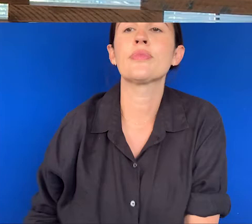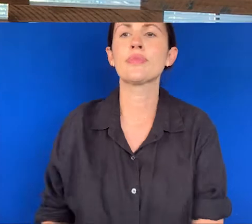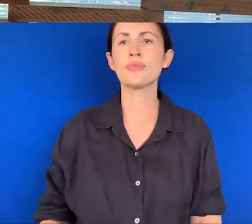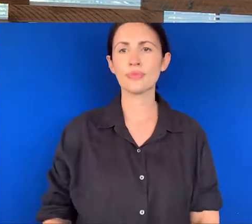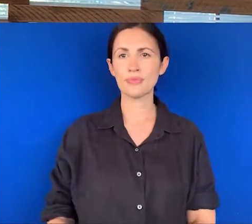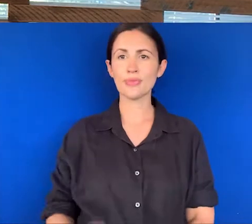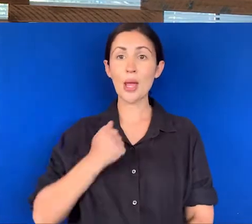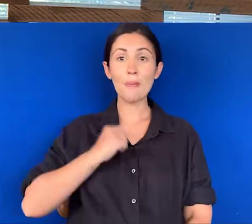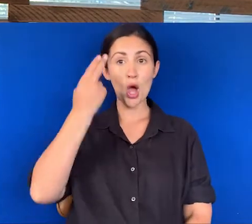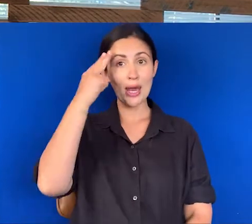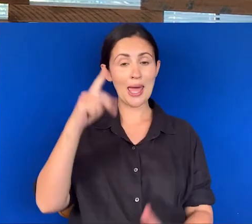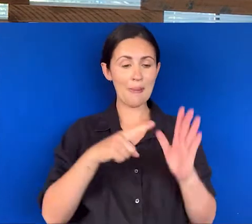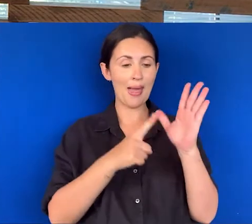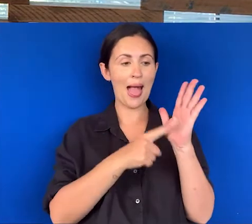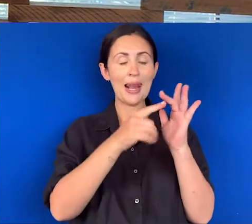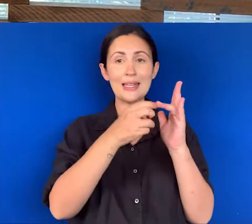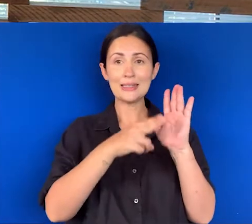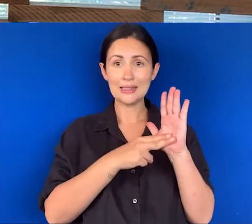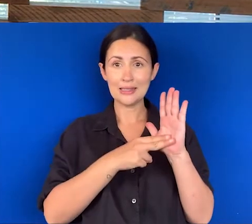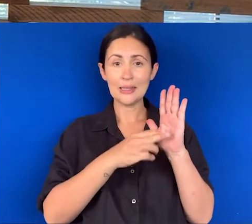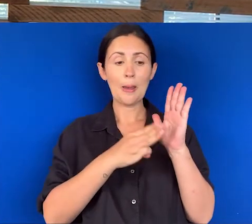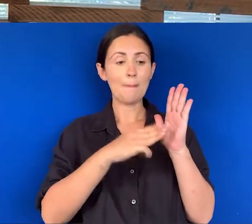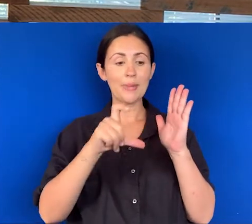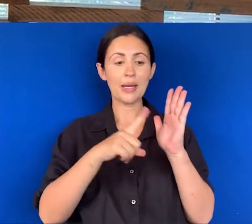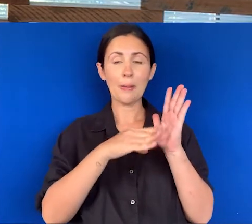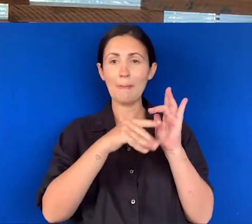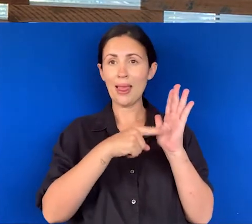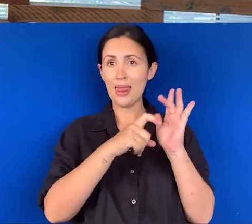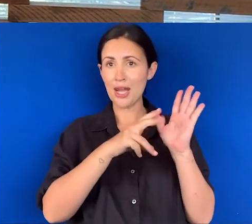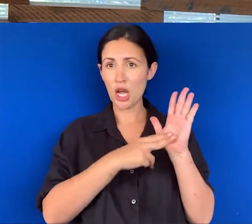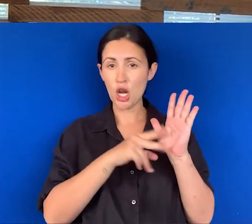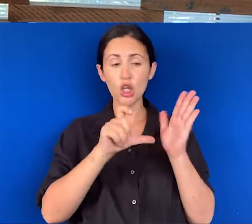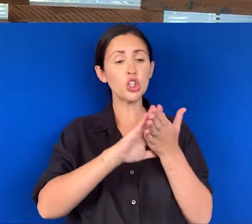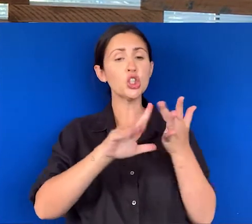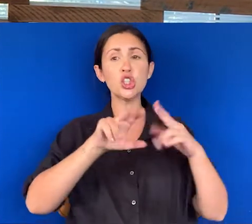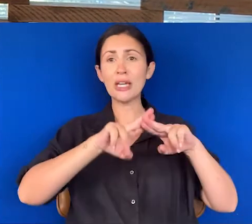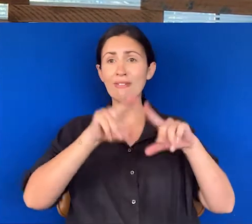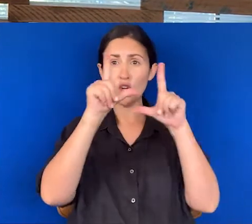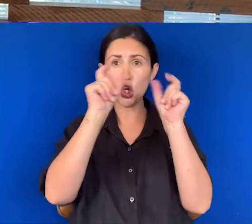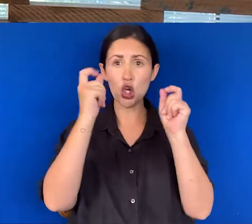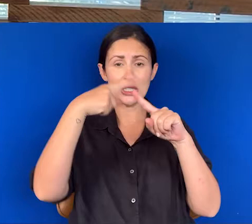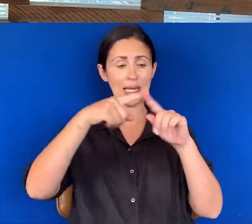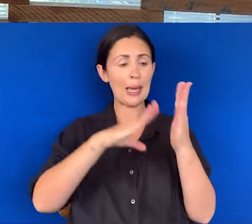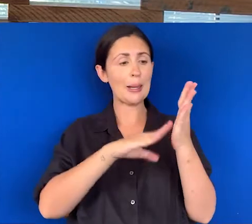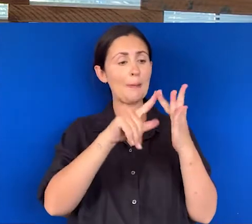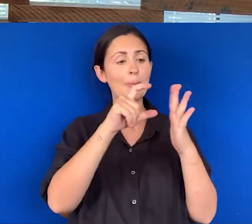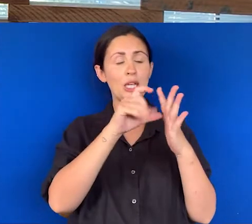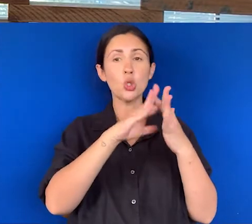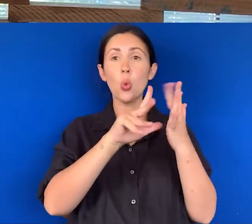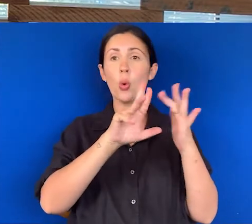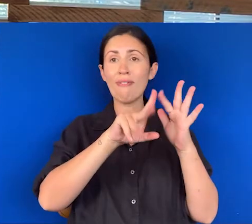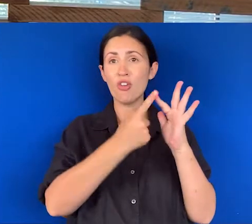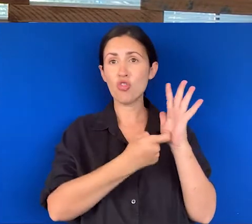My name is Alison McMillan. I'm the Commonwealth Chief Nursing and Midwifery Officer, and I'm here today to do the top three.